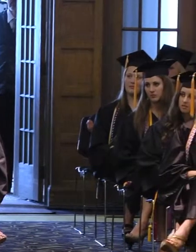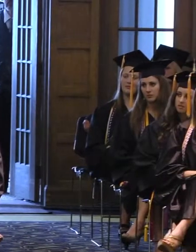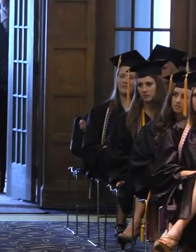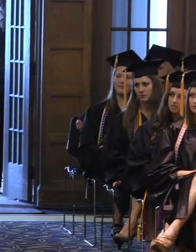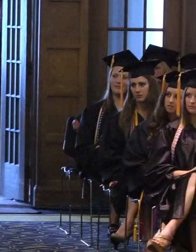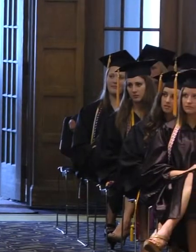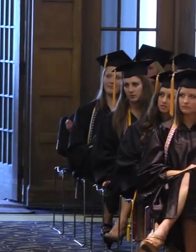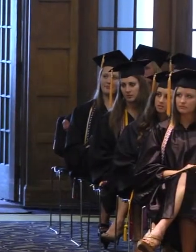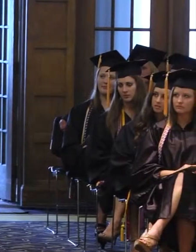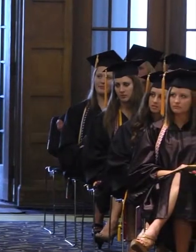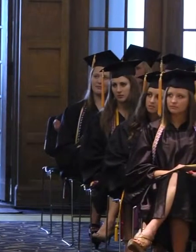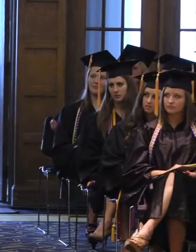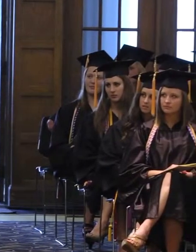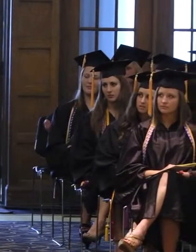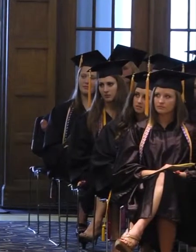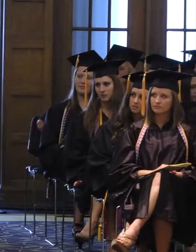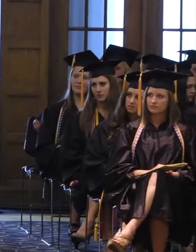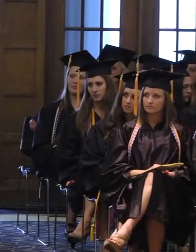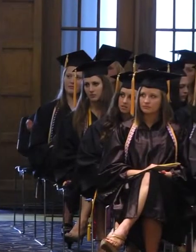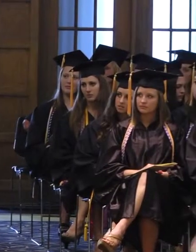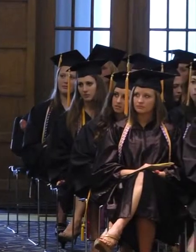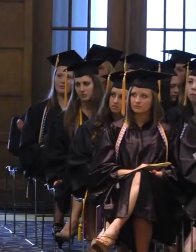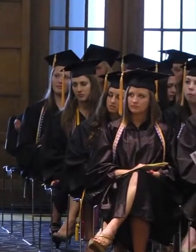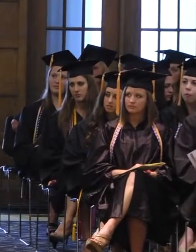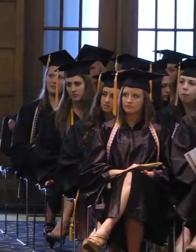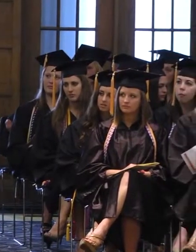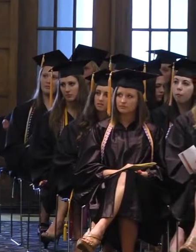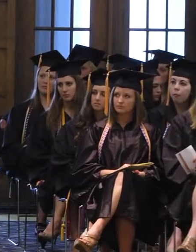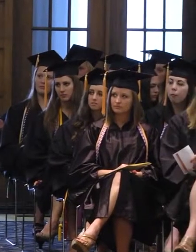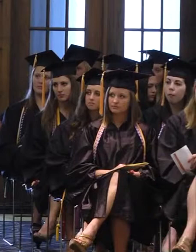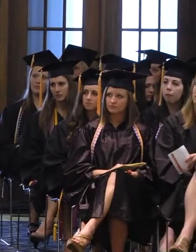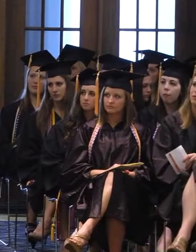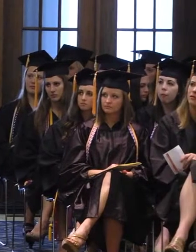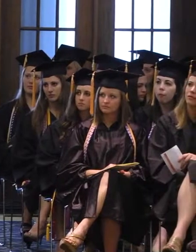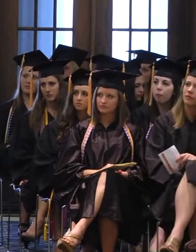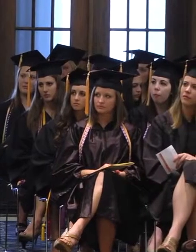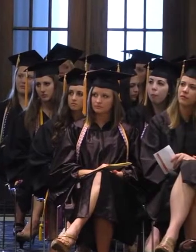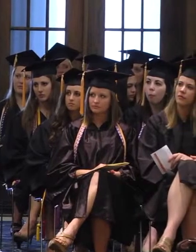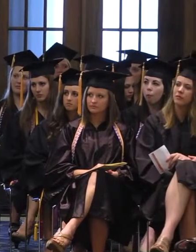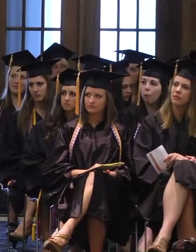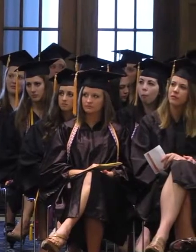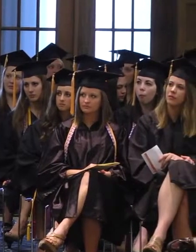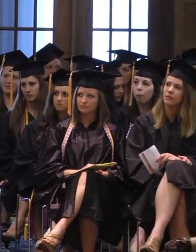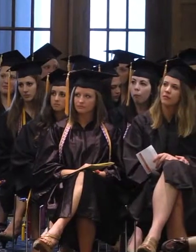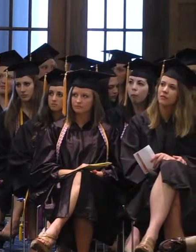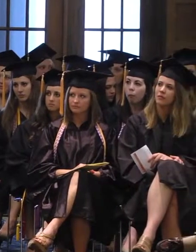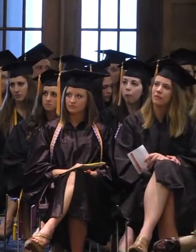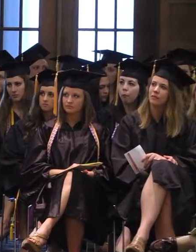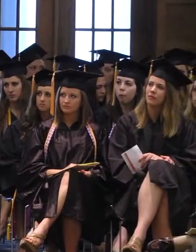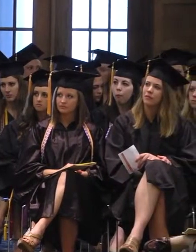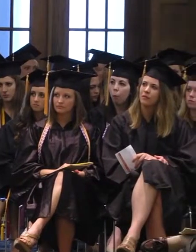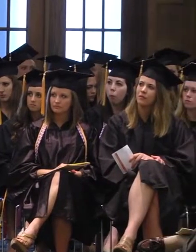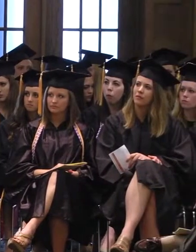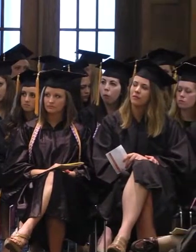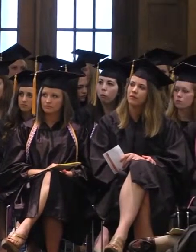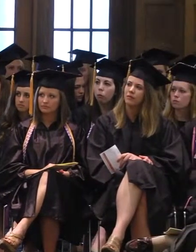but in the end, we watch people walk into the unknown. We zip them in a bag and we go see our next patient, and we smile.